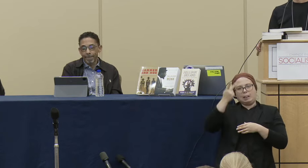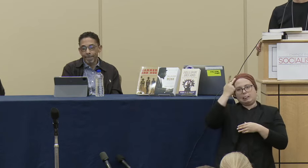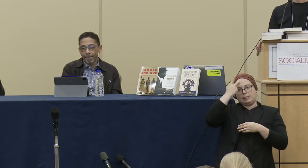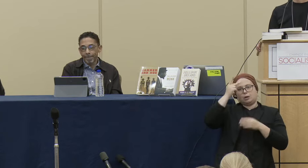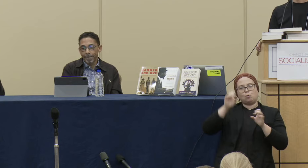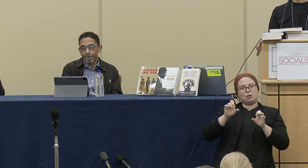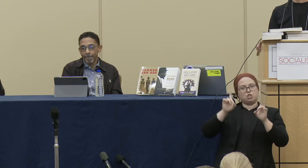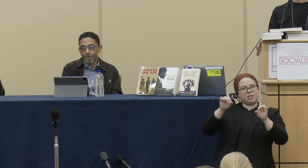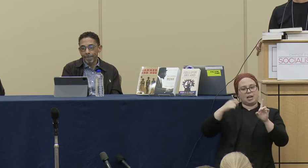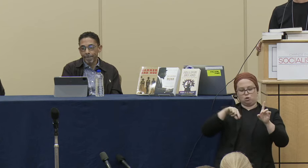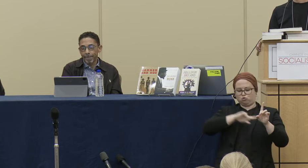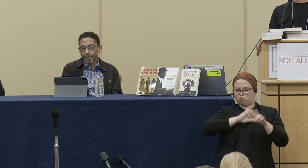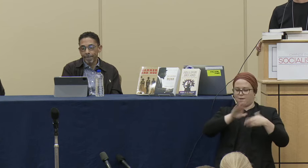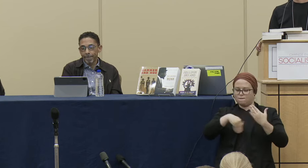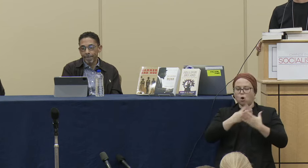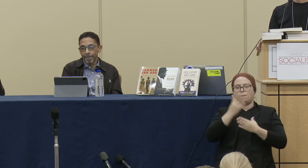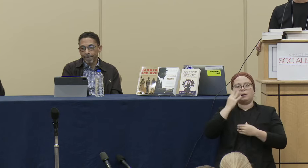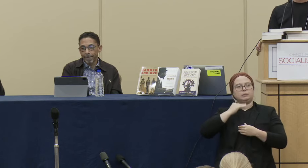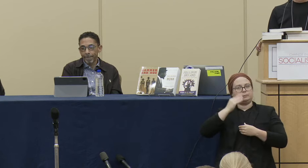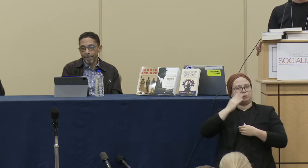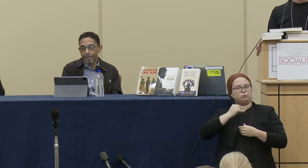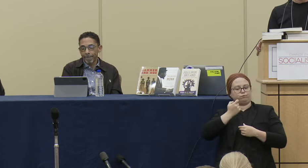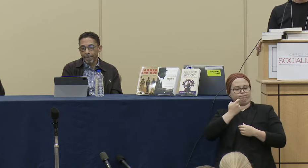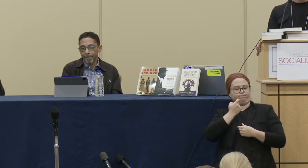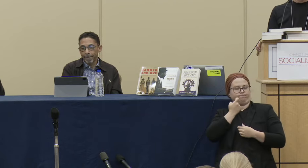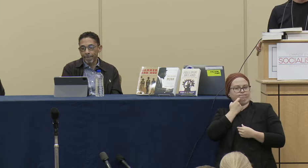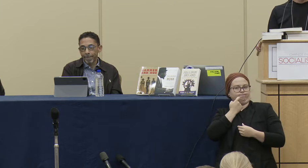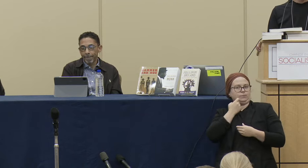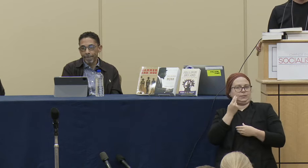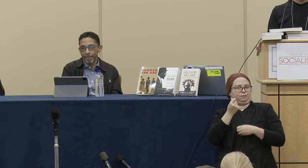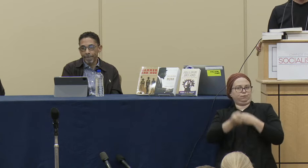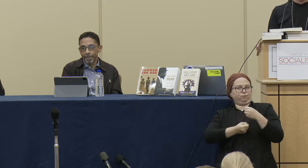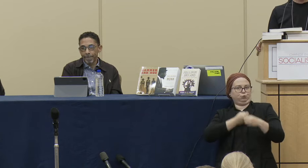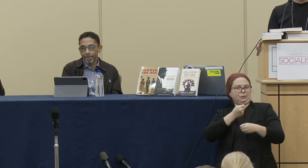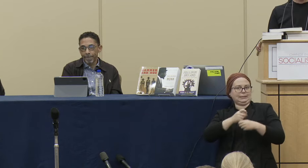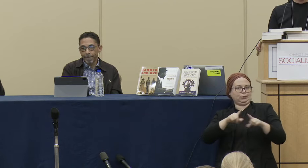been such an important part of the political education that